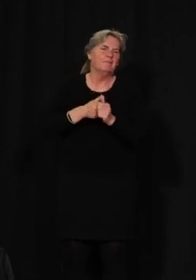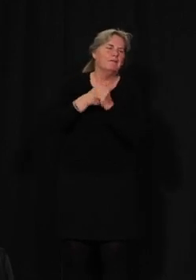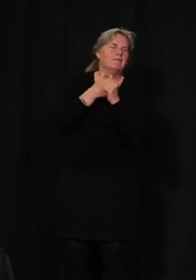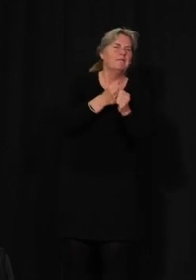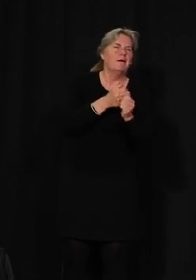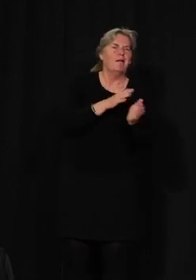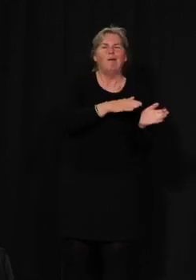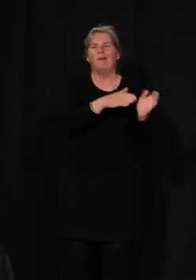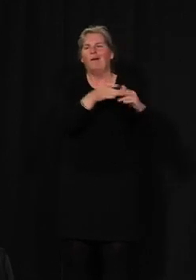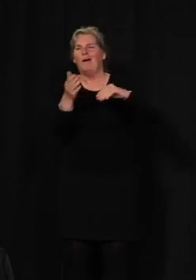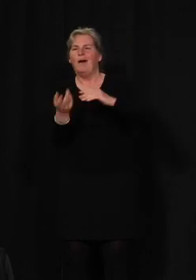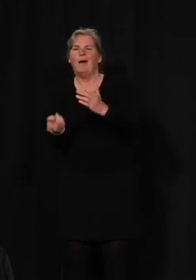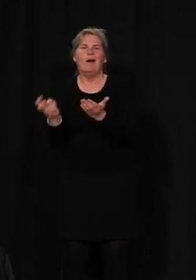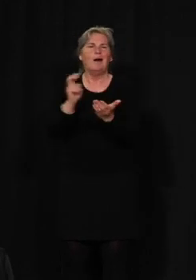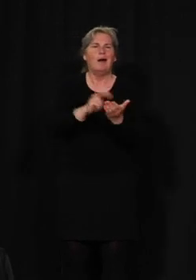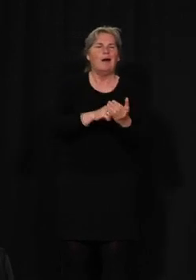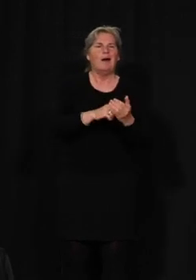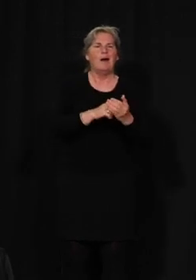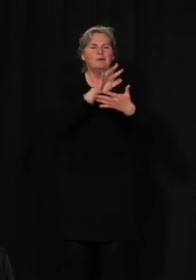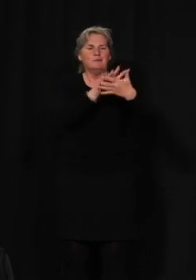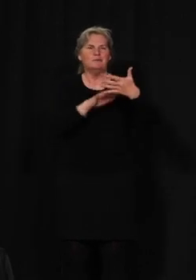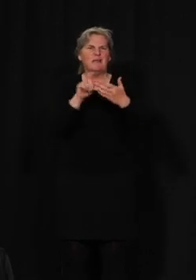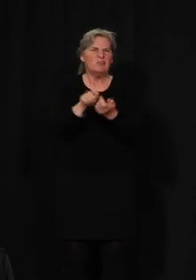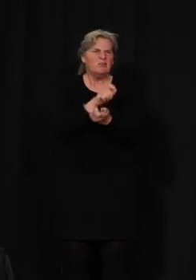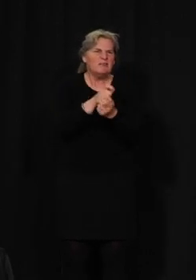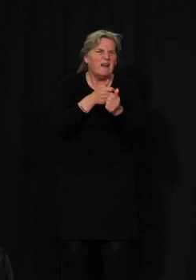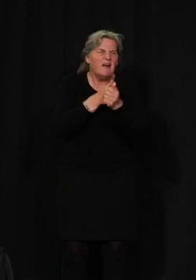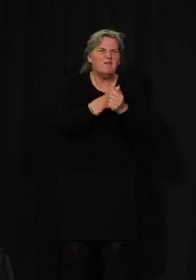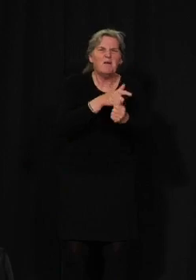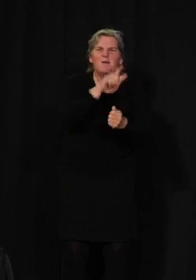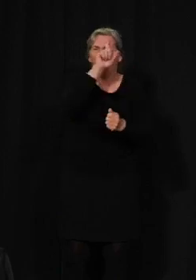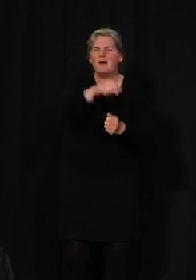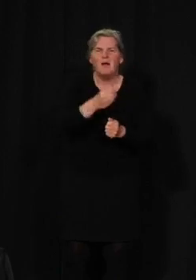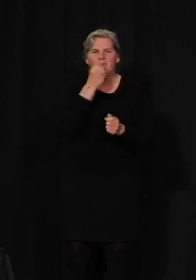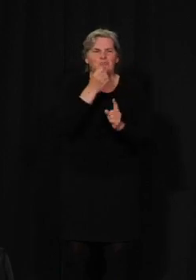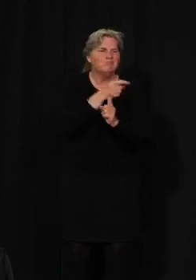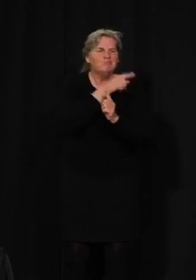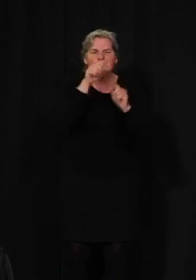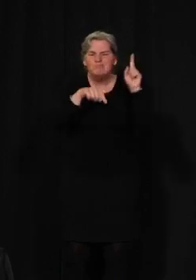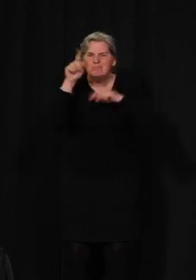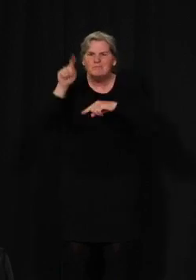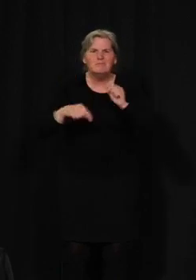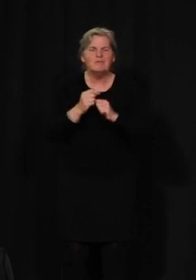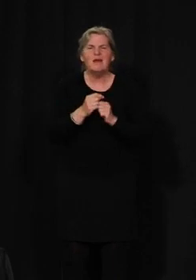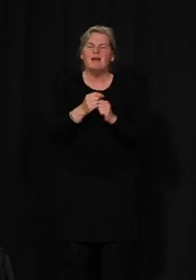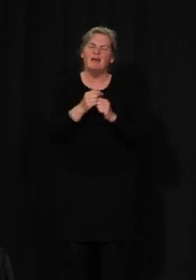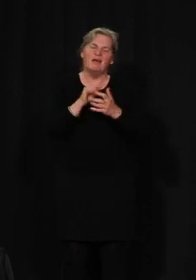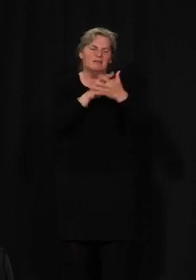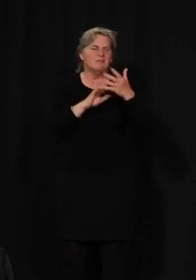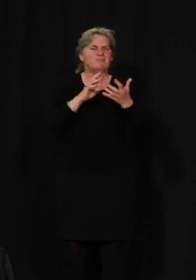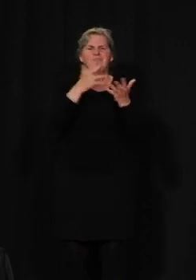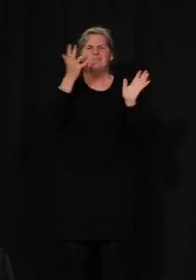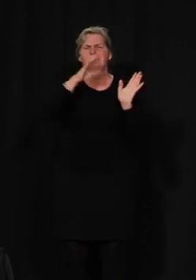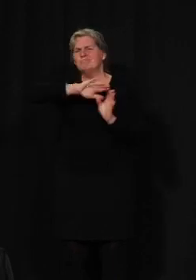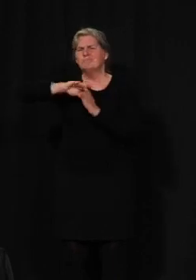later. We can eat out of schedule and generally throw off the regimese follow during the fall, winter,